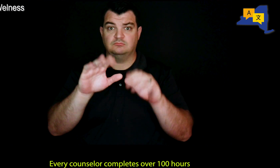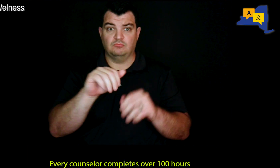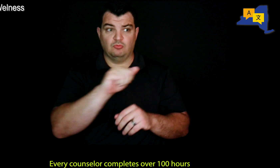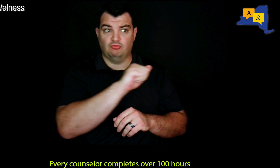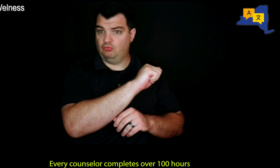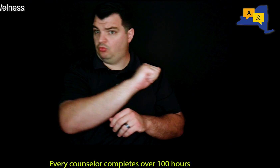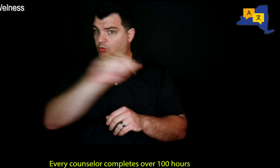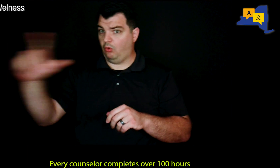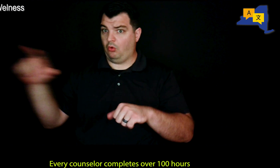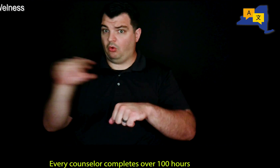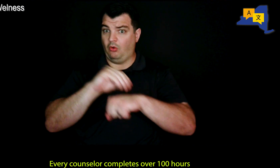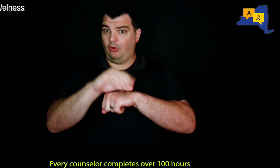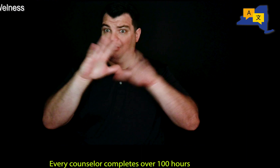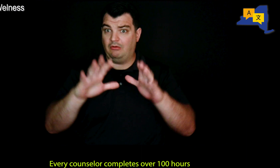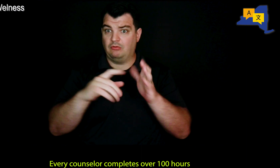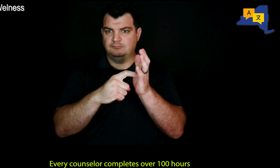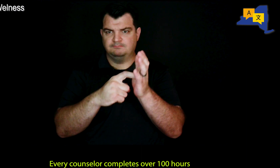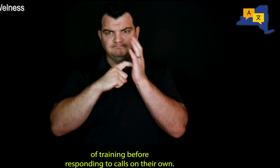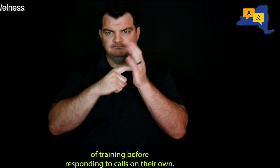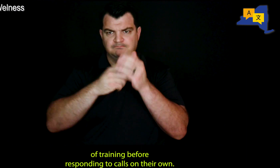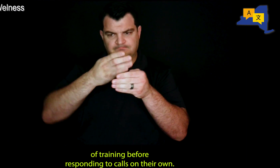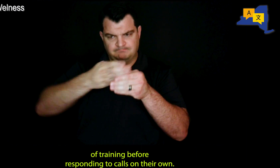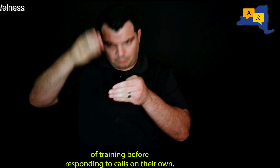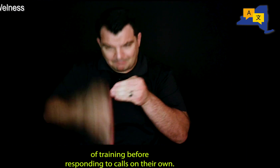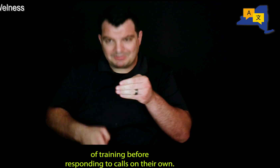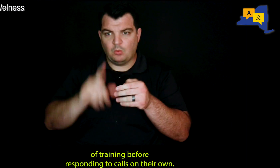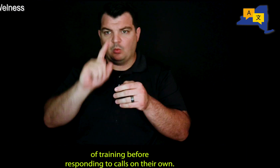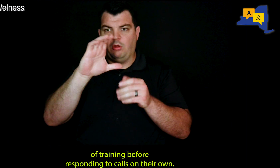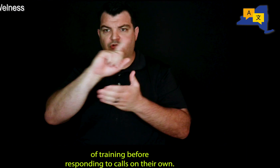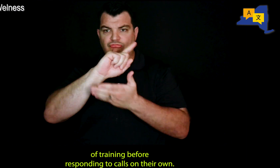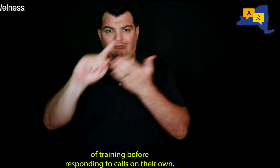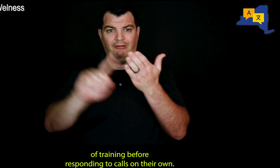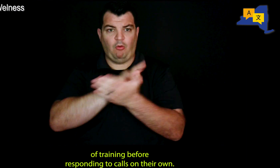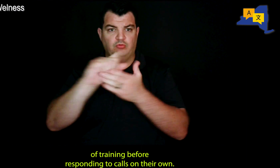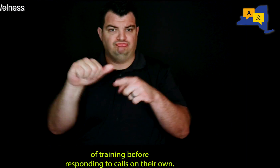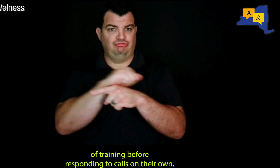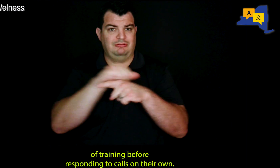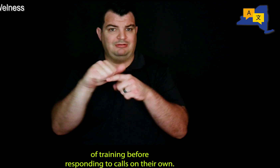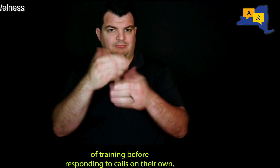Every counselor completes over 100 hours of training before responding to calls on their own.